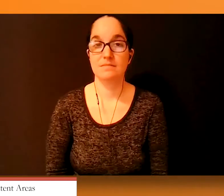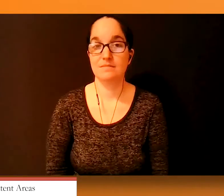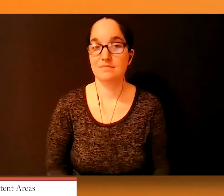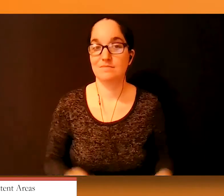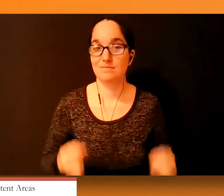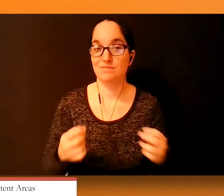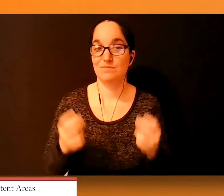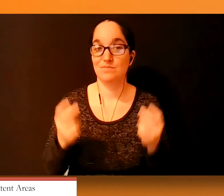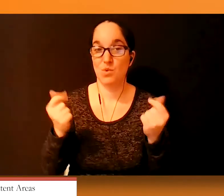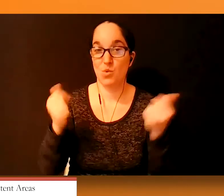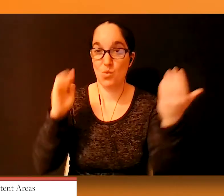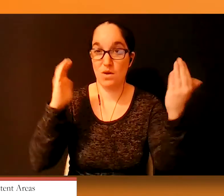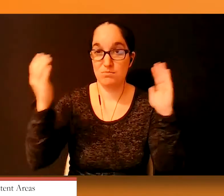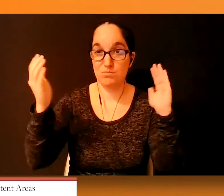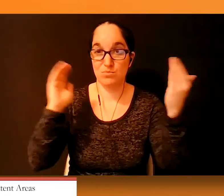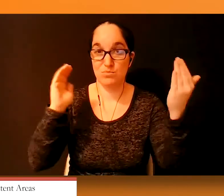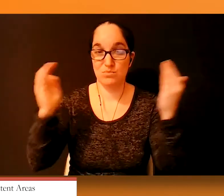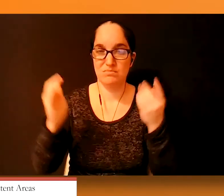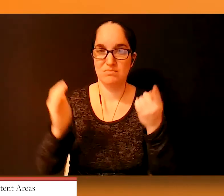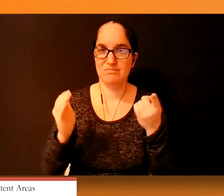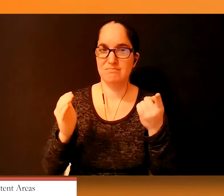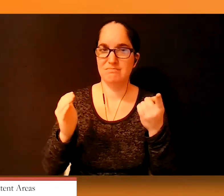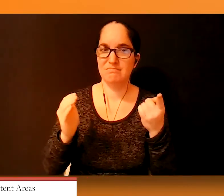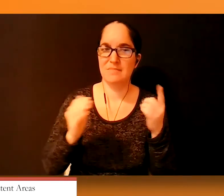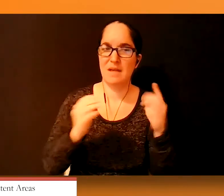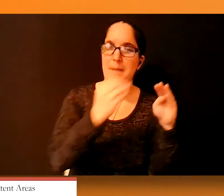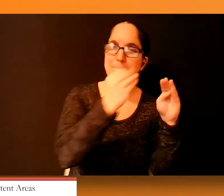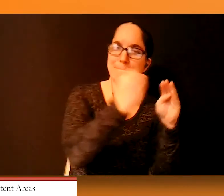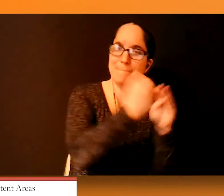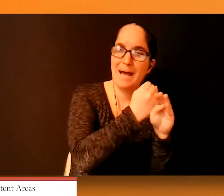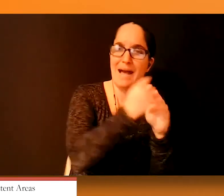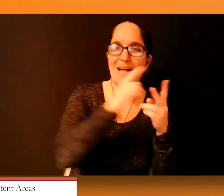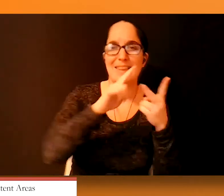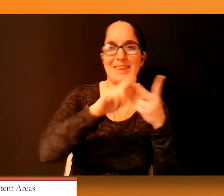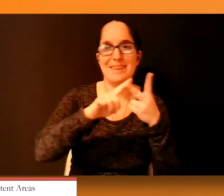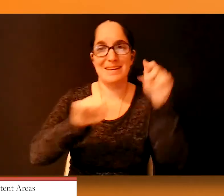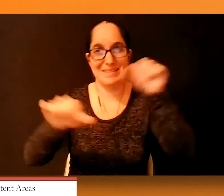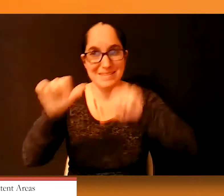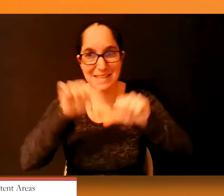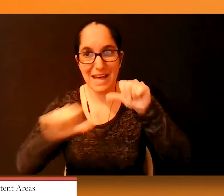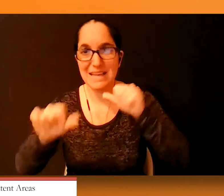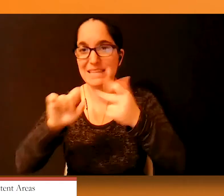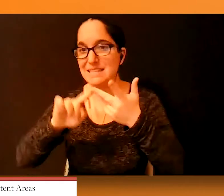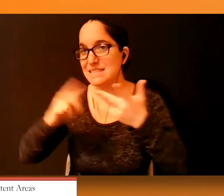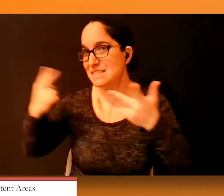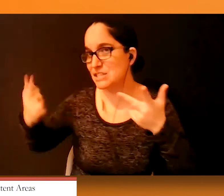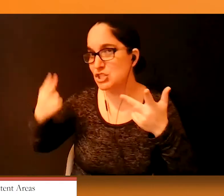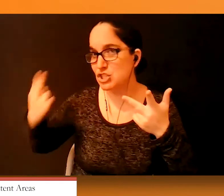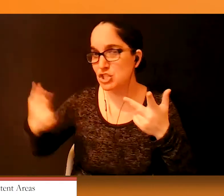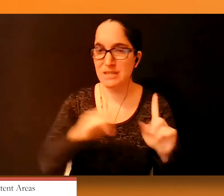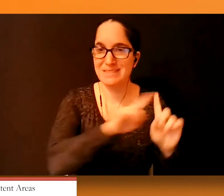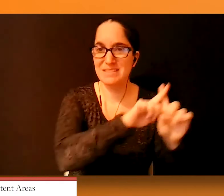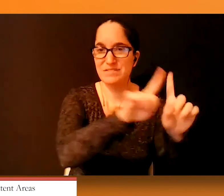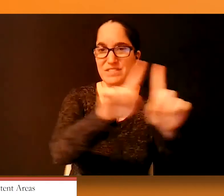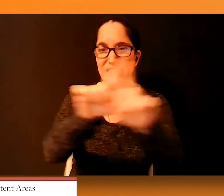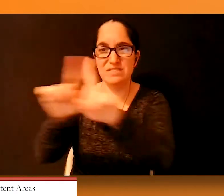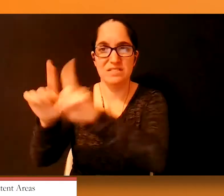So, we're just gonna do a quick comparison. Why is science different than math is different than history? So, there was this concept for a long time.